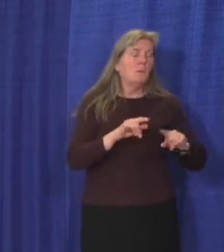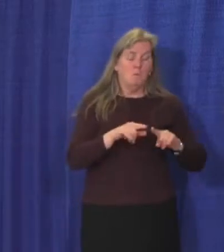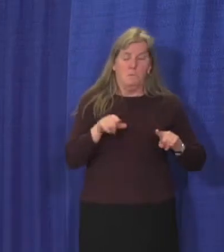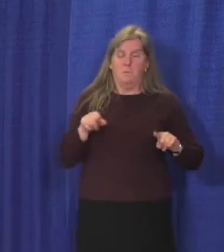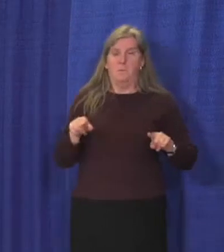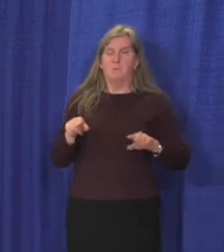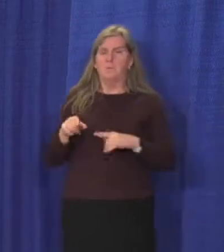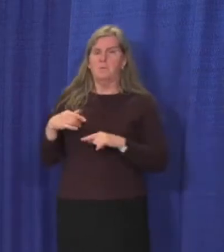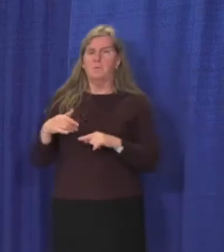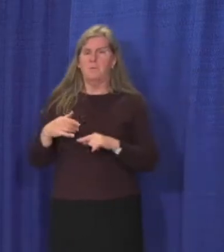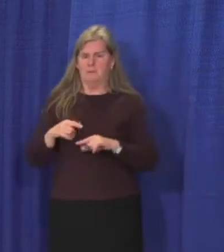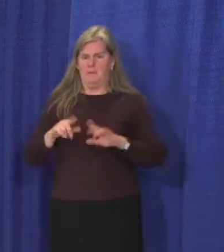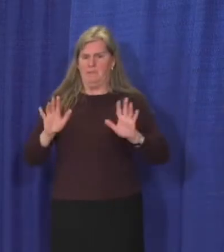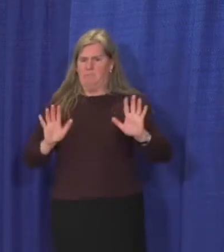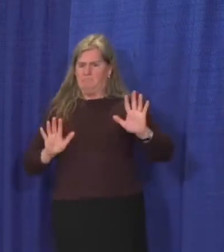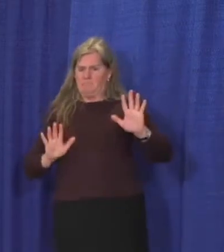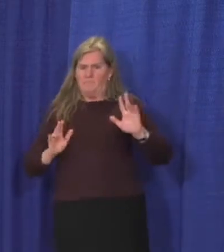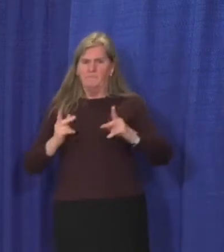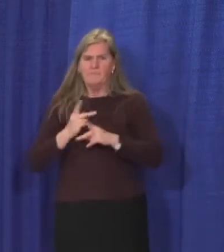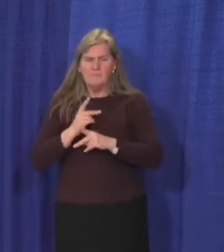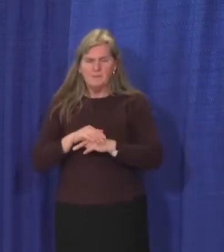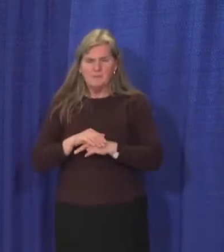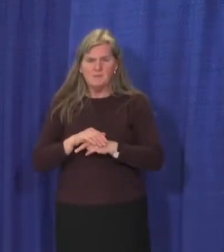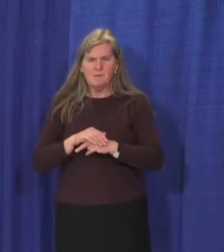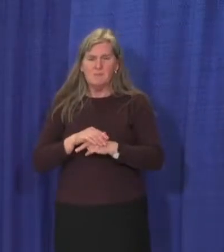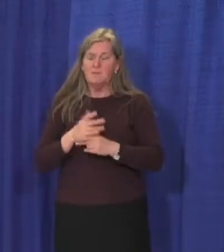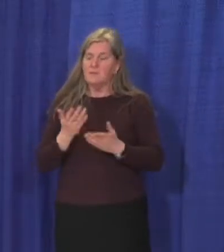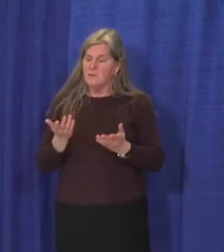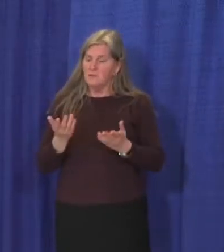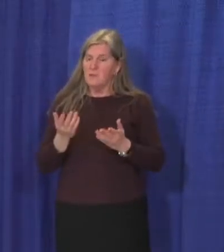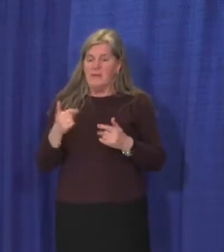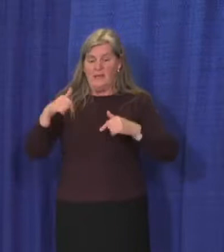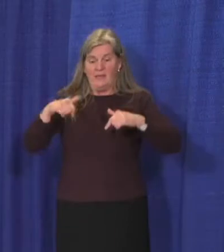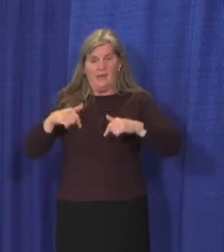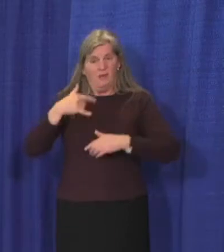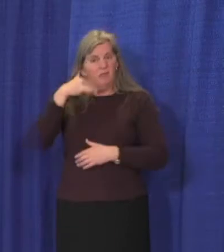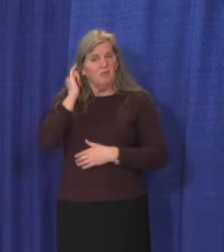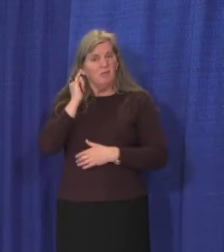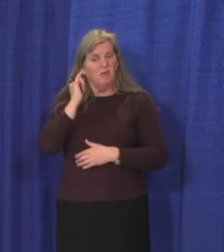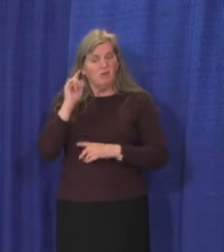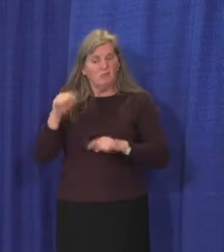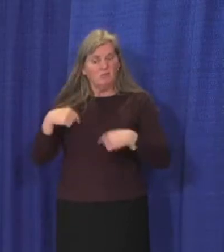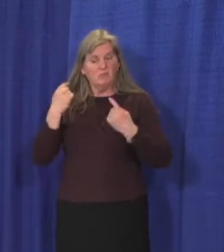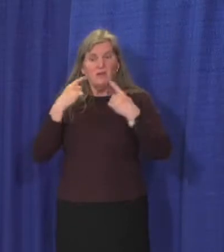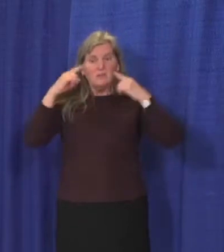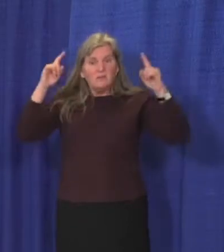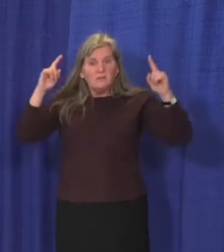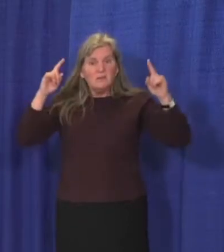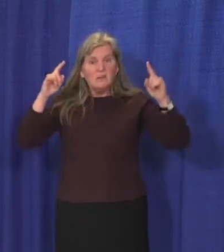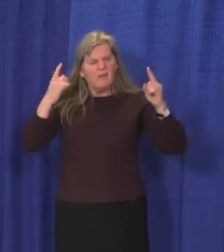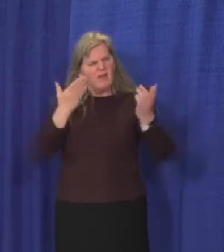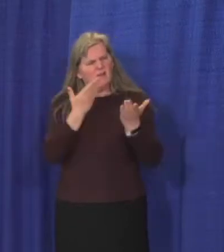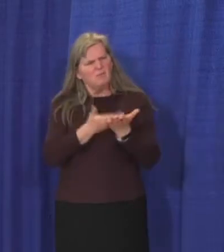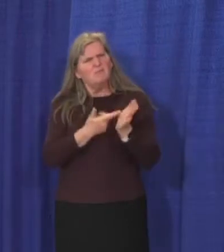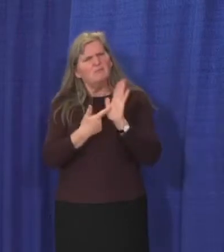governance and business and I look at the success of our managers as a really important